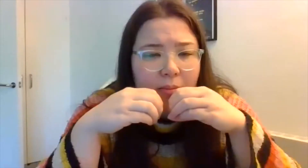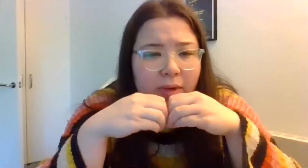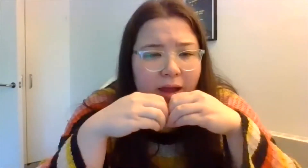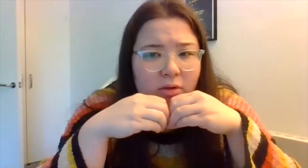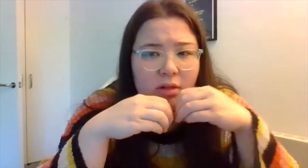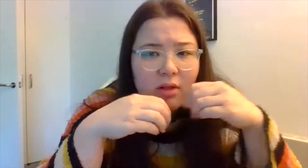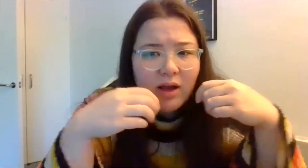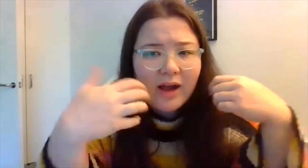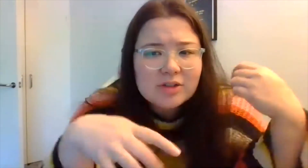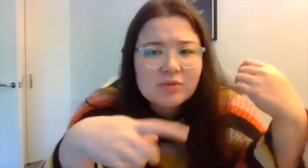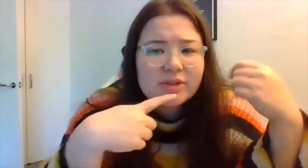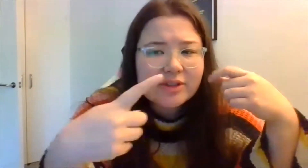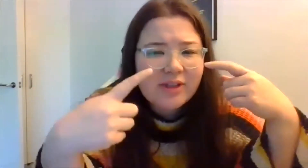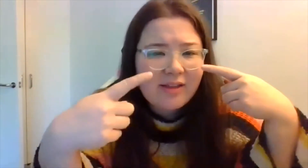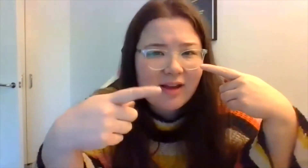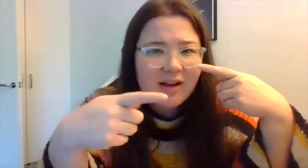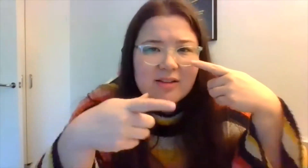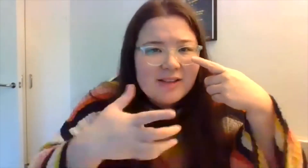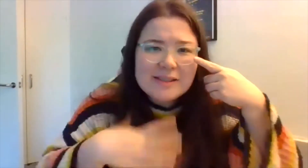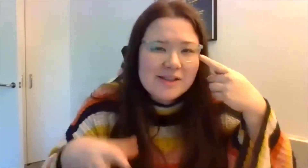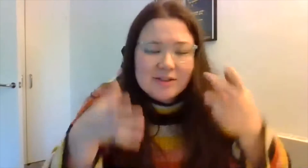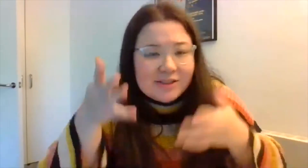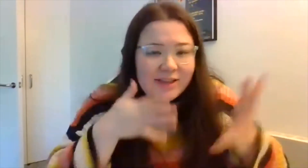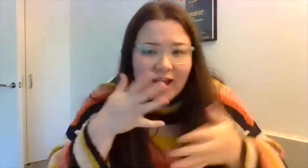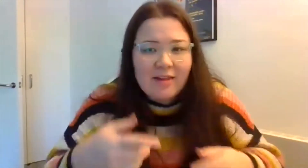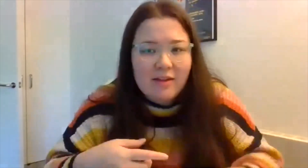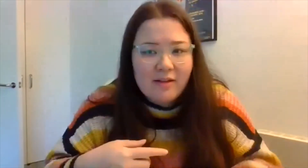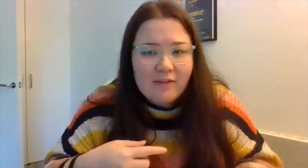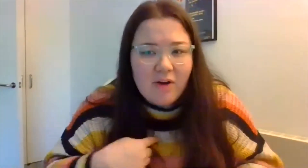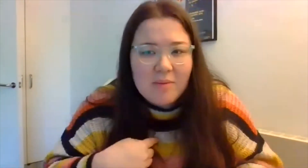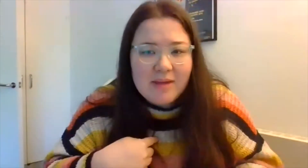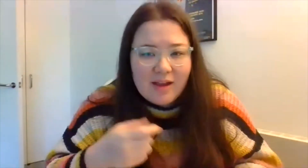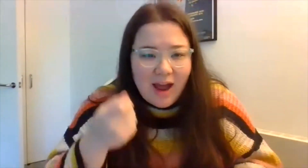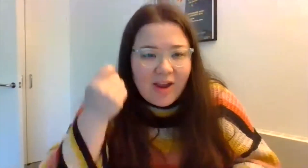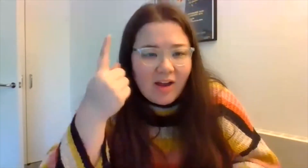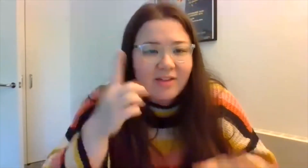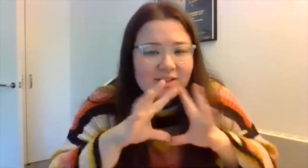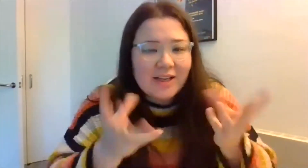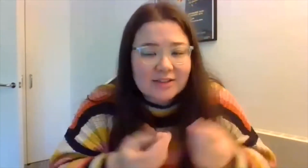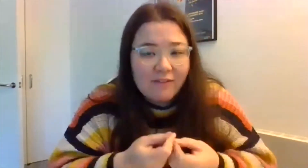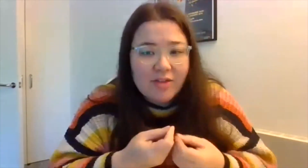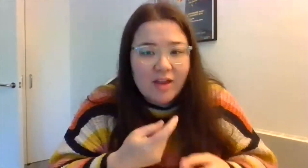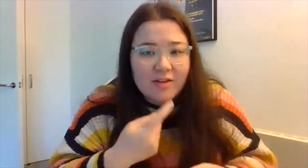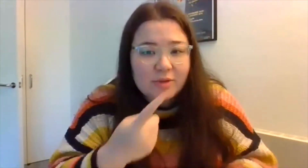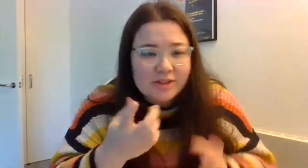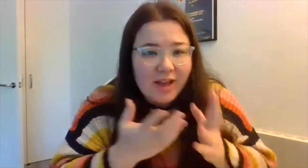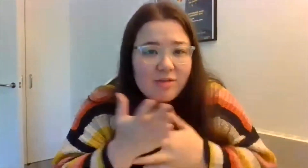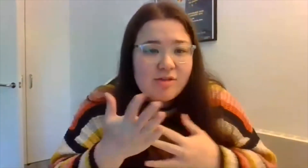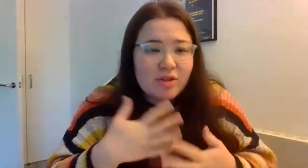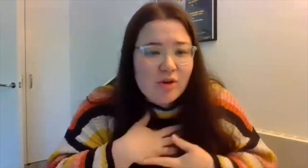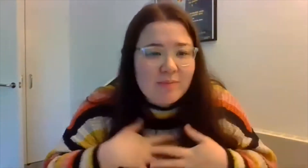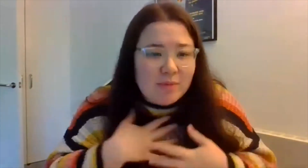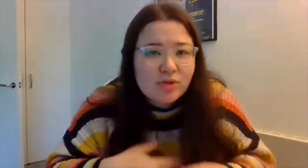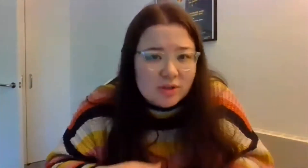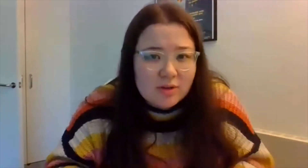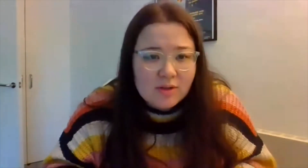Beryl, I just want to say that you didn't need to sign for me. I could understand everything you said through your emotions.